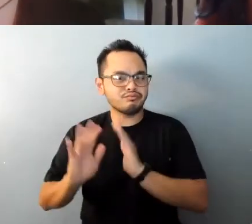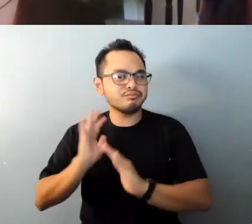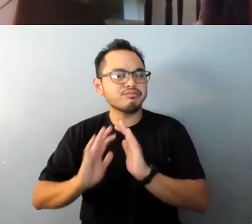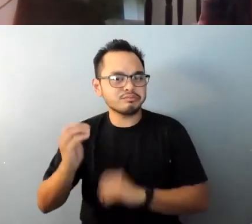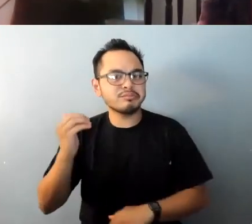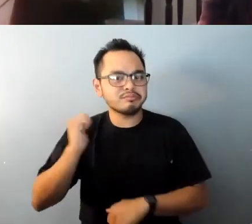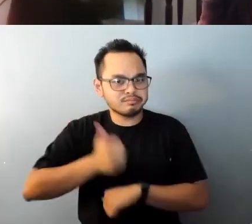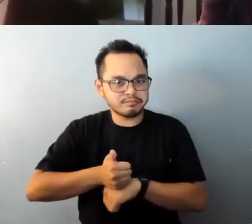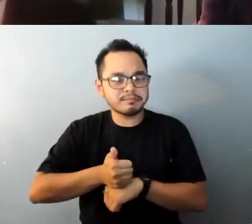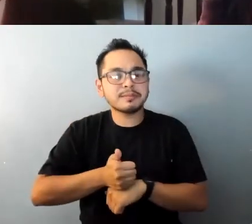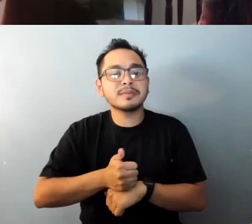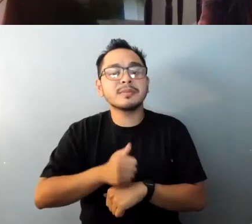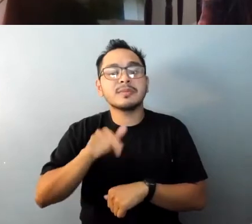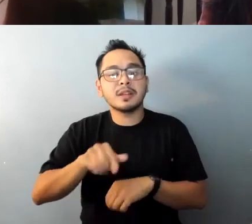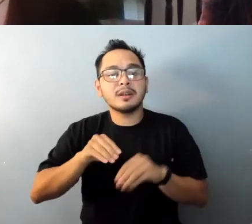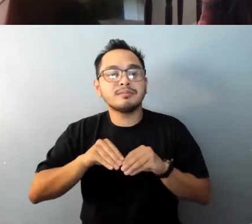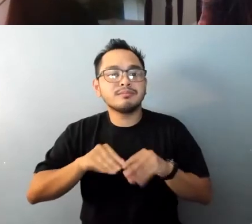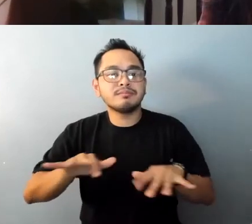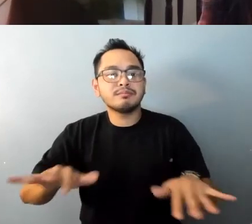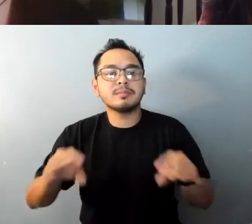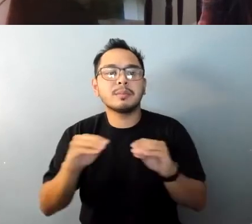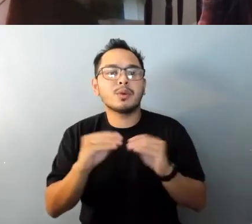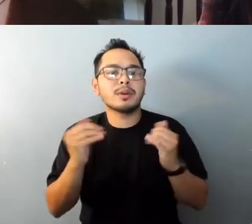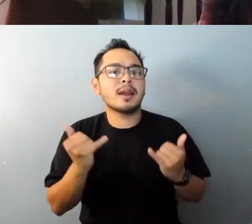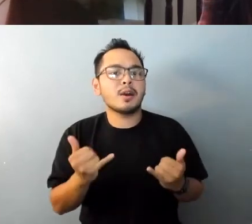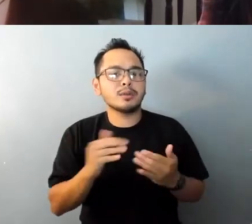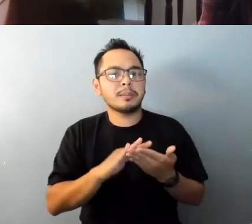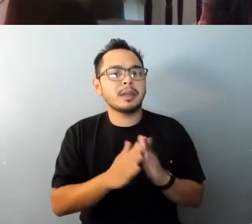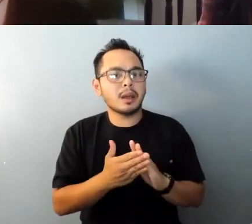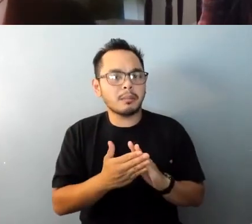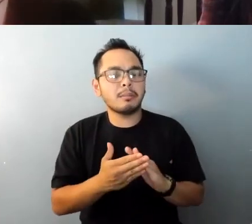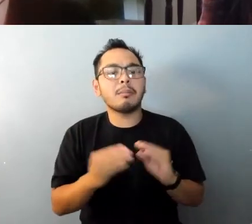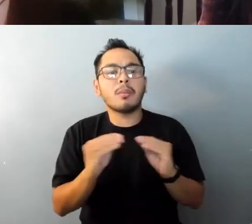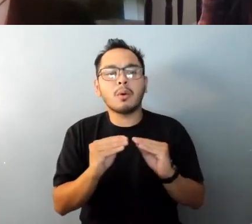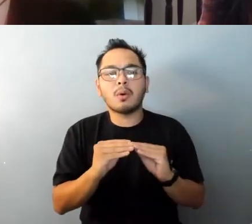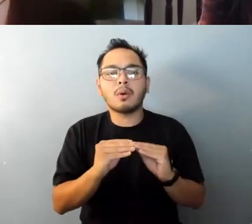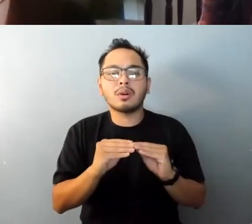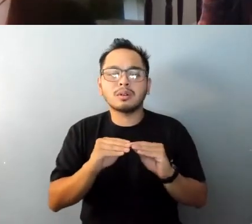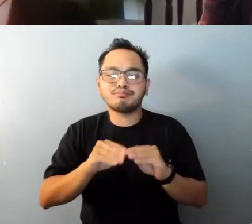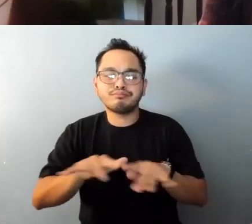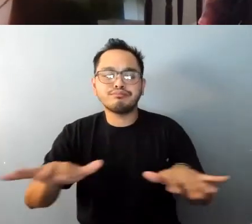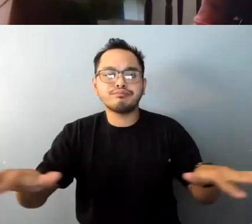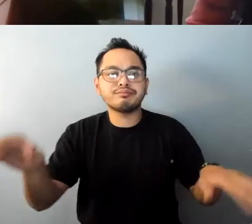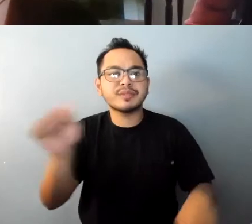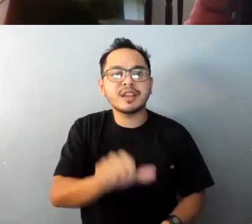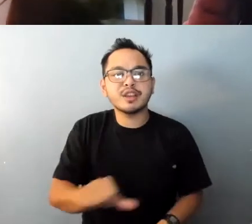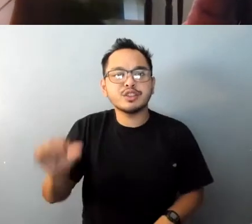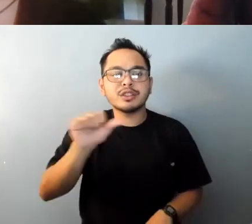It has spread out to become what seems to be a very Pan Asian sort of artform. But one